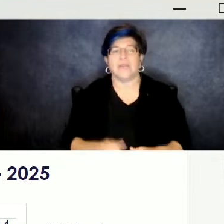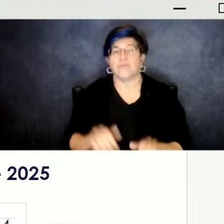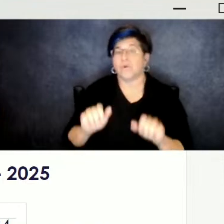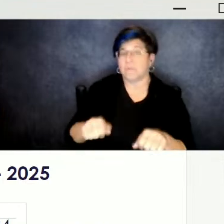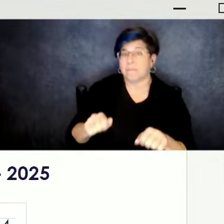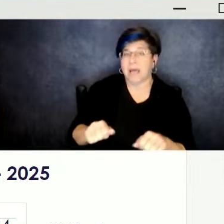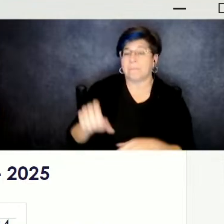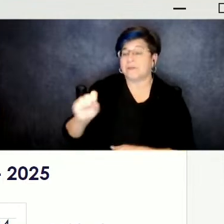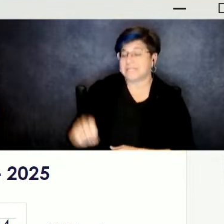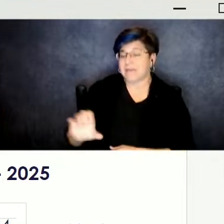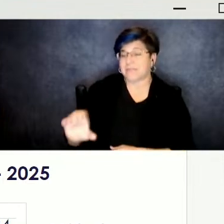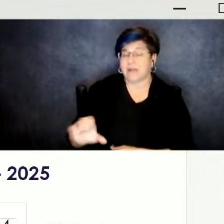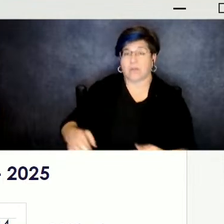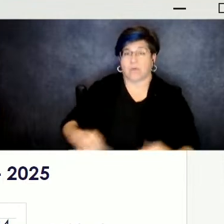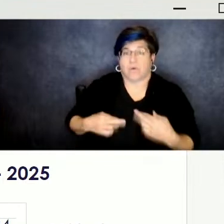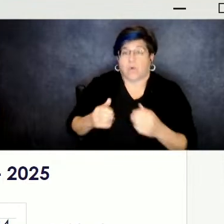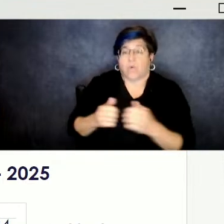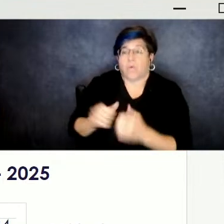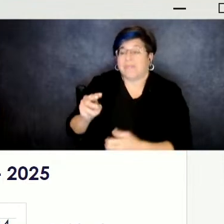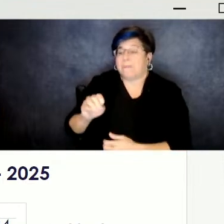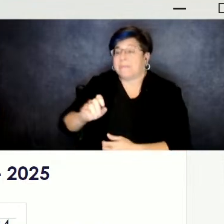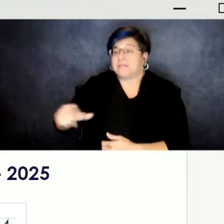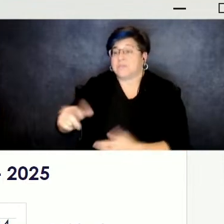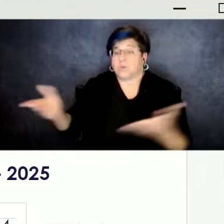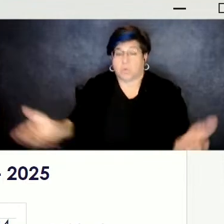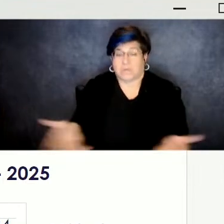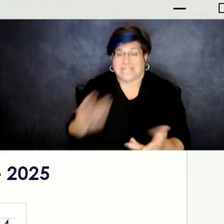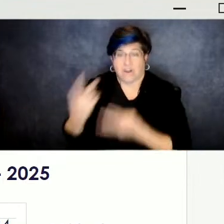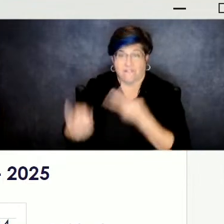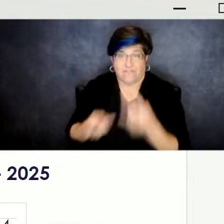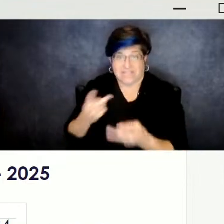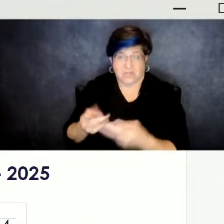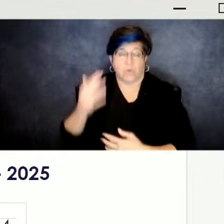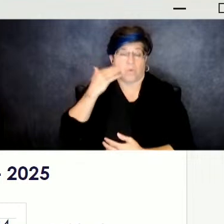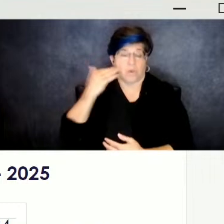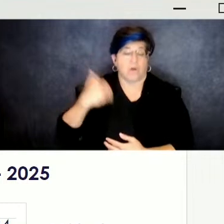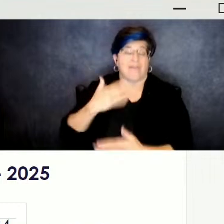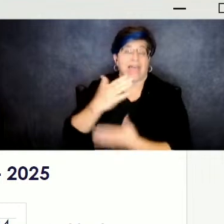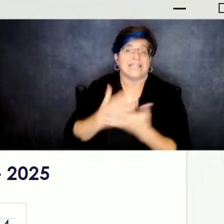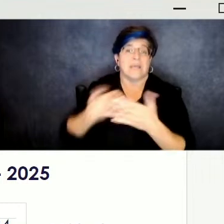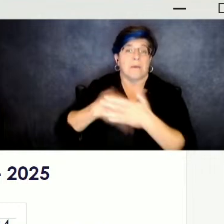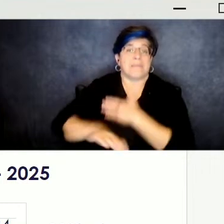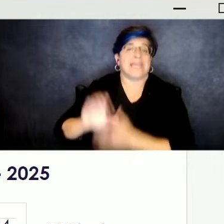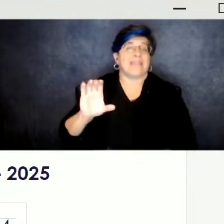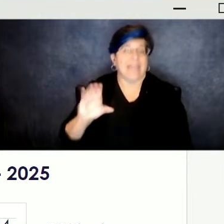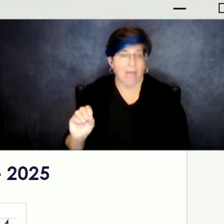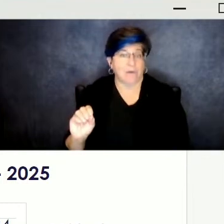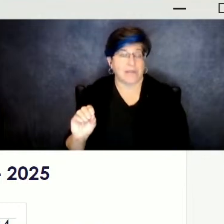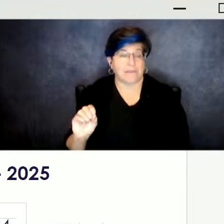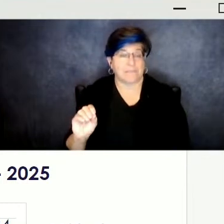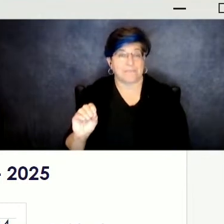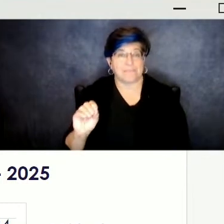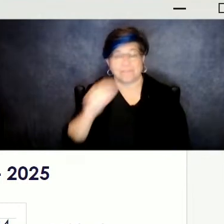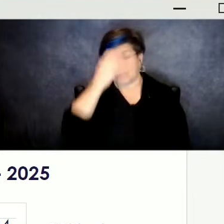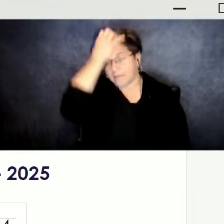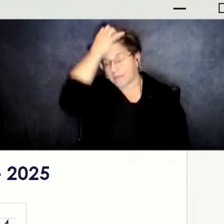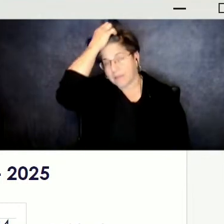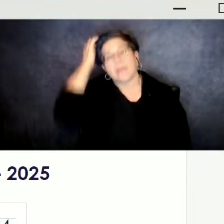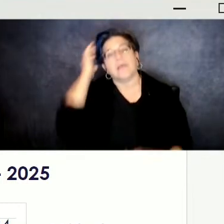THE OUTBREAK. IT'S NOT GETTING BETTER. SO IT'S POSSIBLE A SOUTH CAROLINA RESIDENT WITH MEASLES